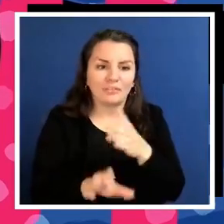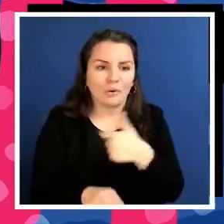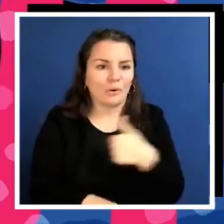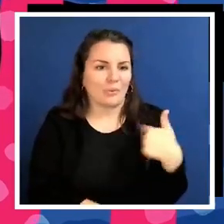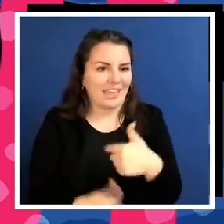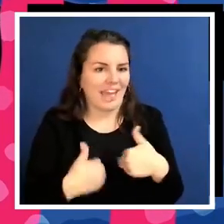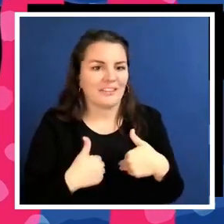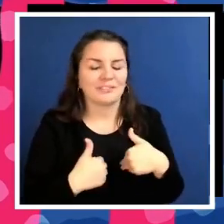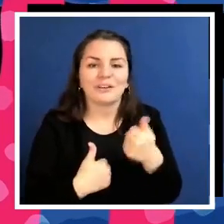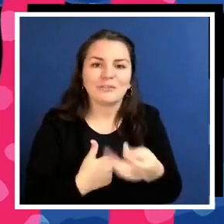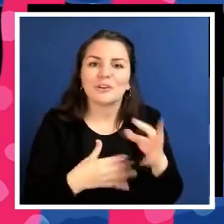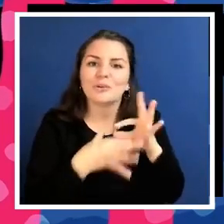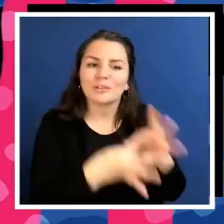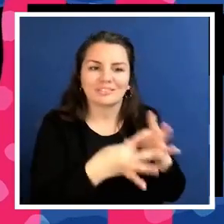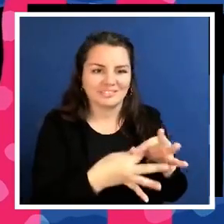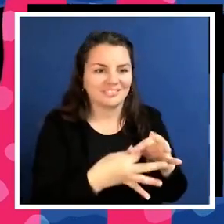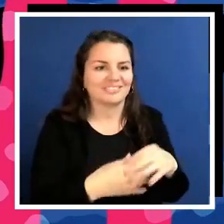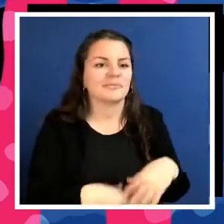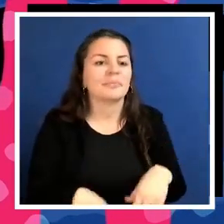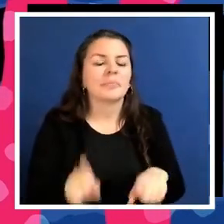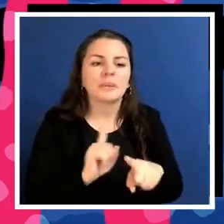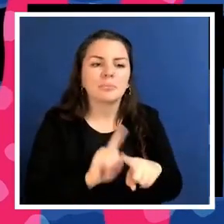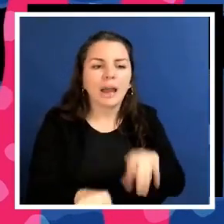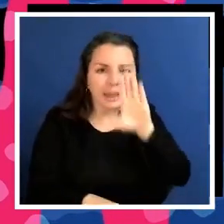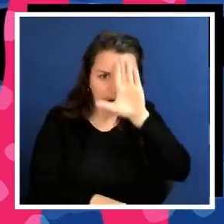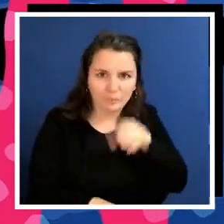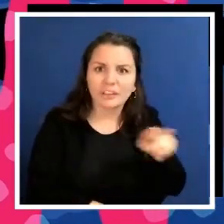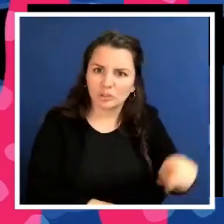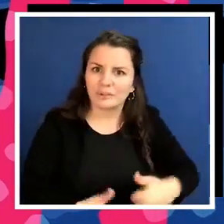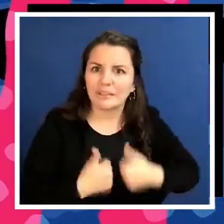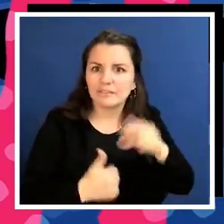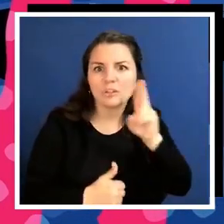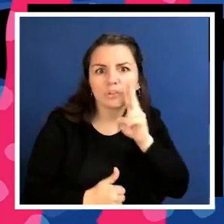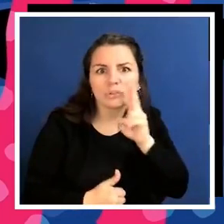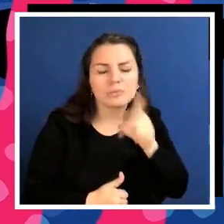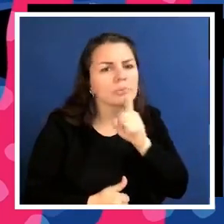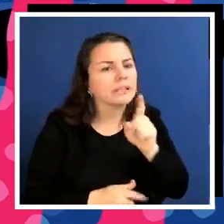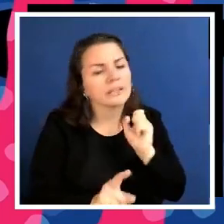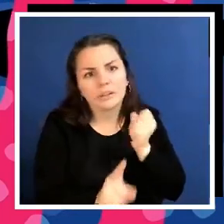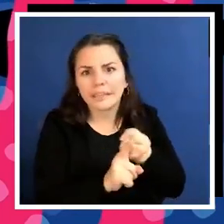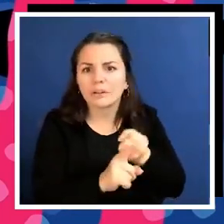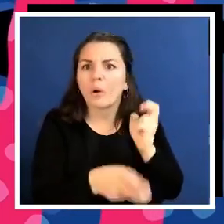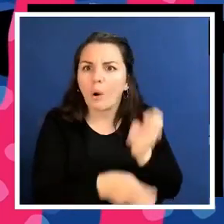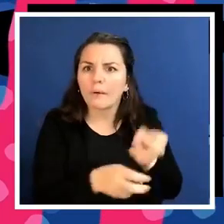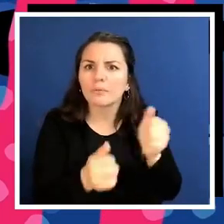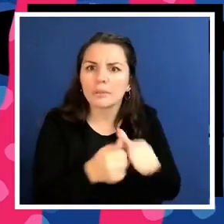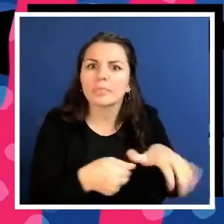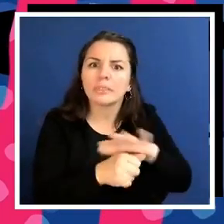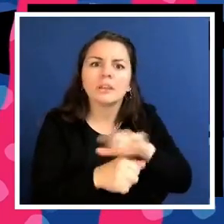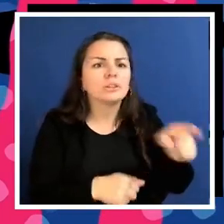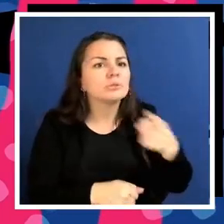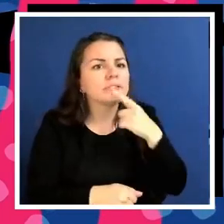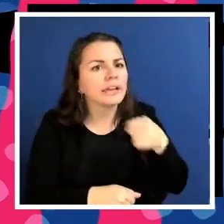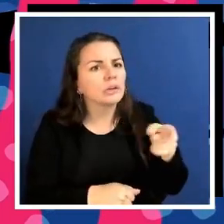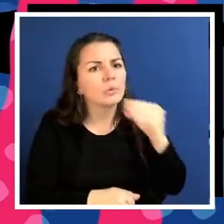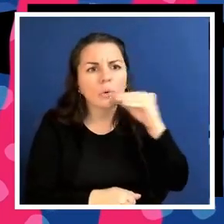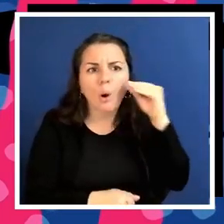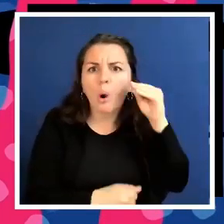ARE DRIVEN BLACK CHAPTER. THAT'S AWESOME, THANKS FOR JOINING US.